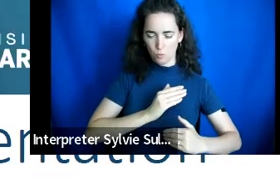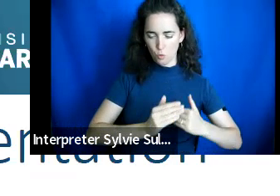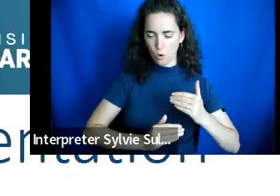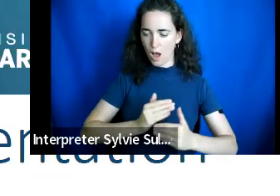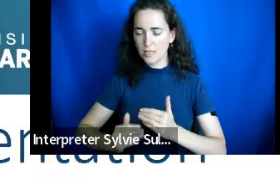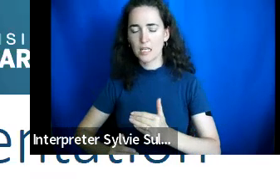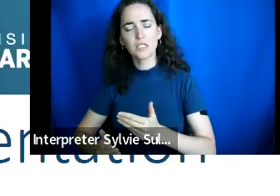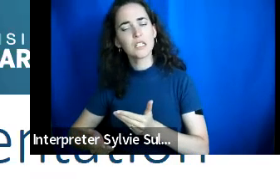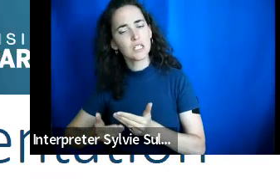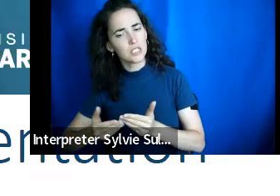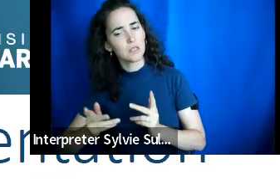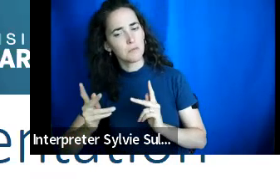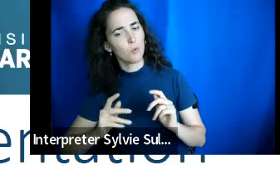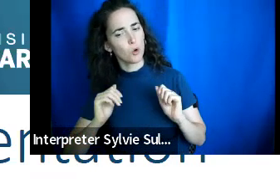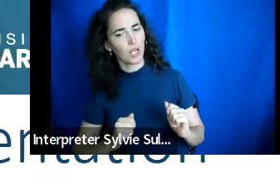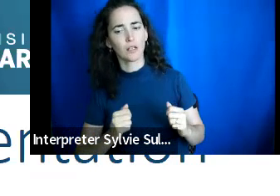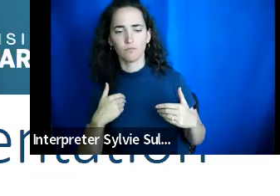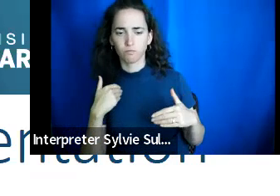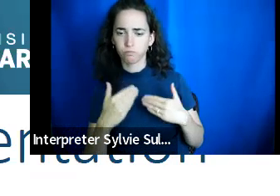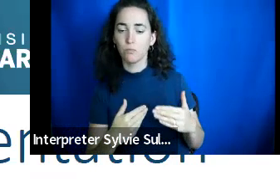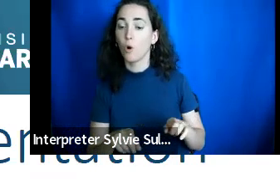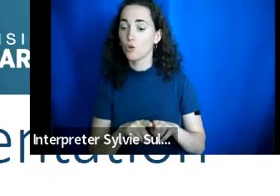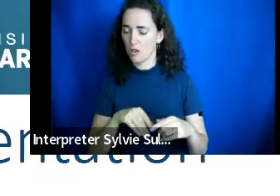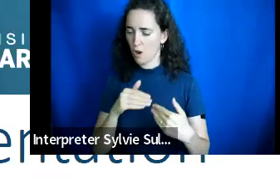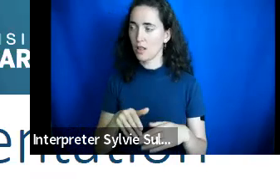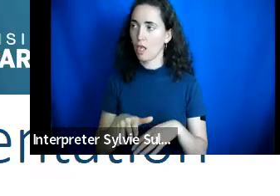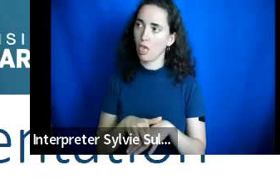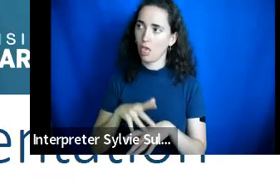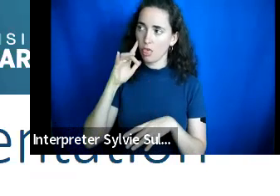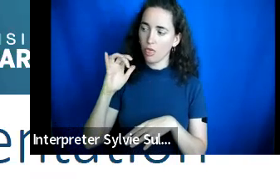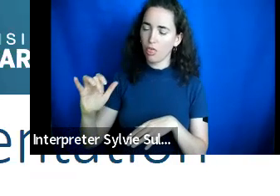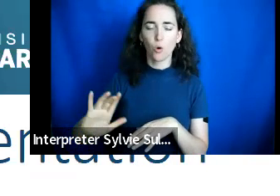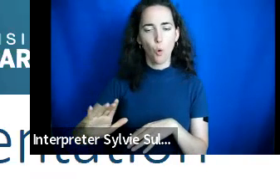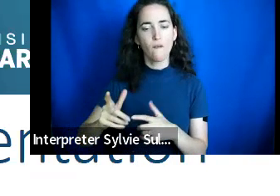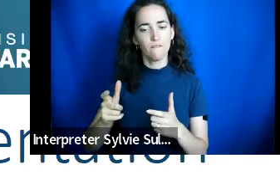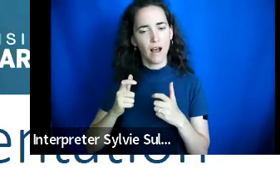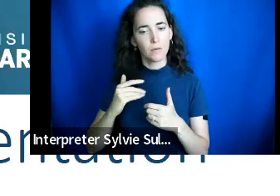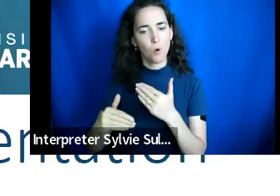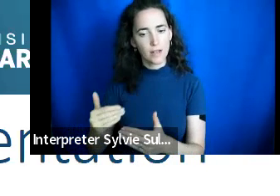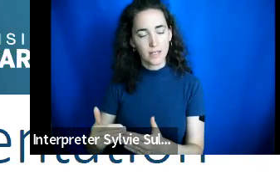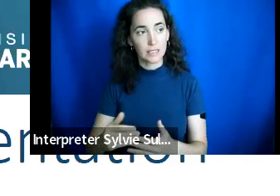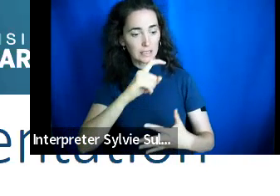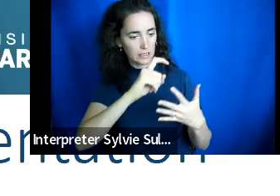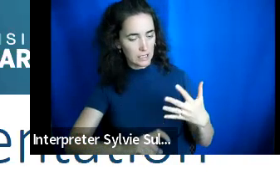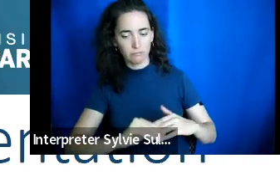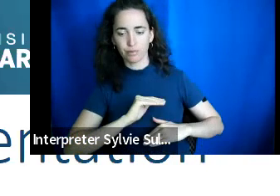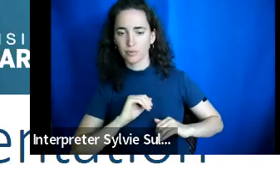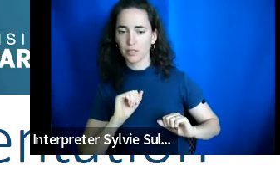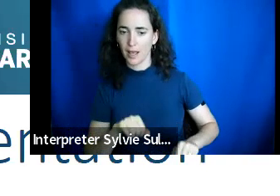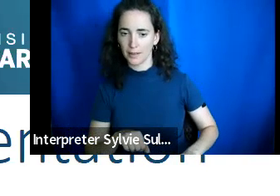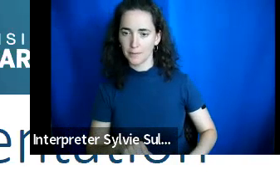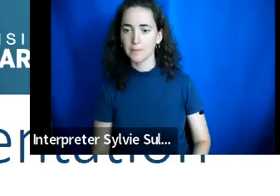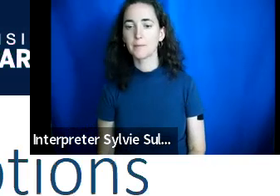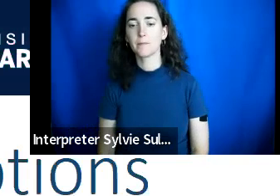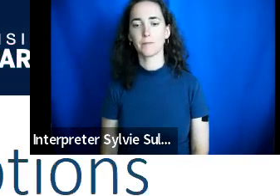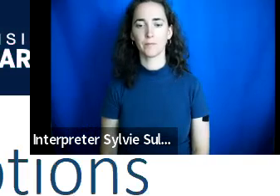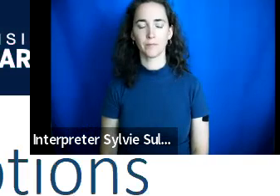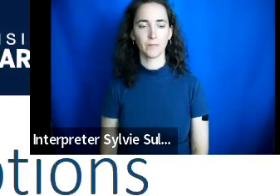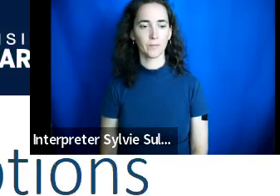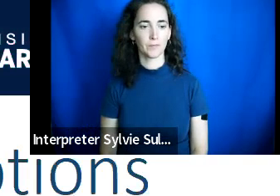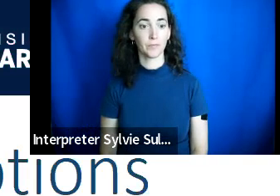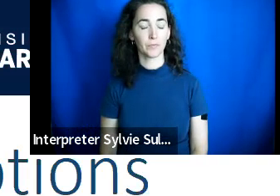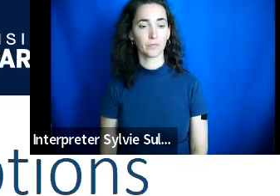But more importantly, that it happens quickly so that people can get the services that they need next slide.